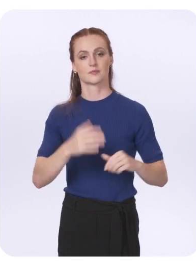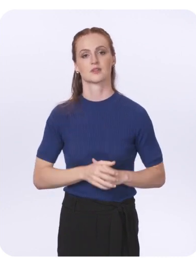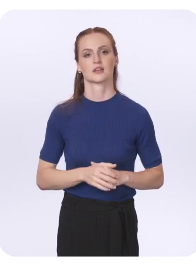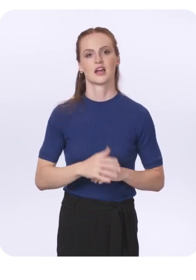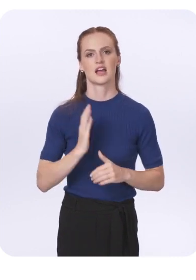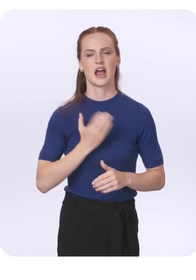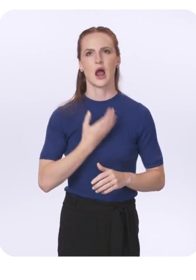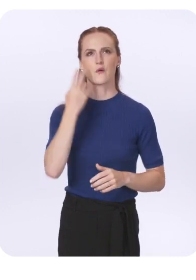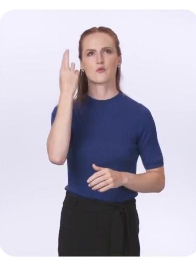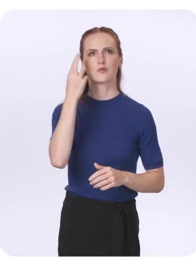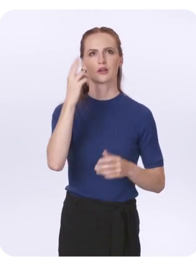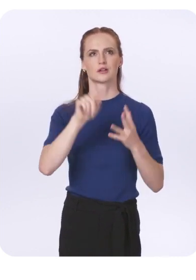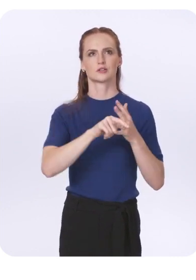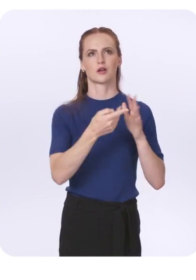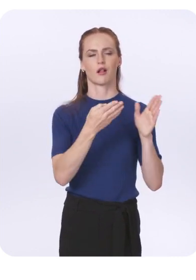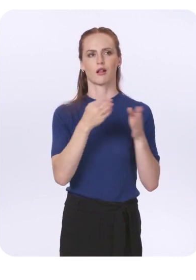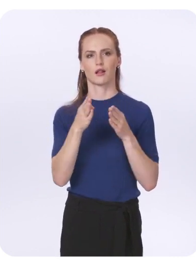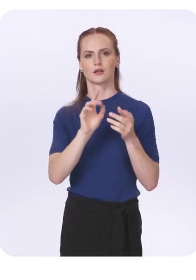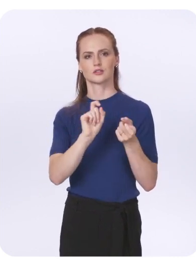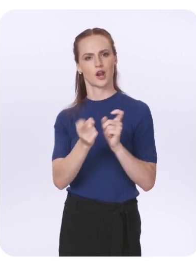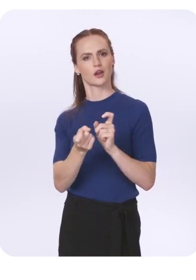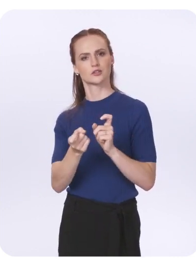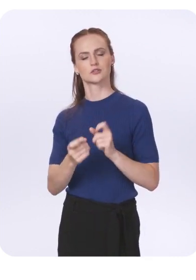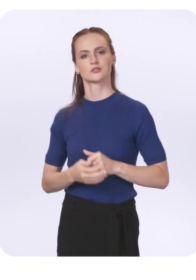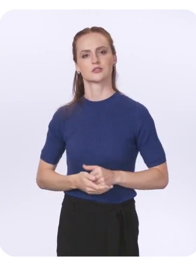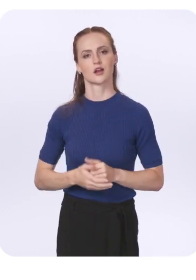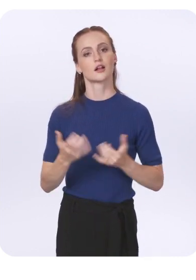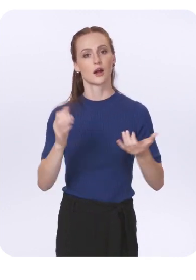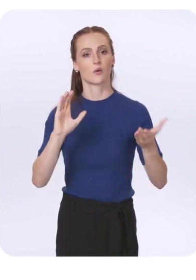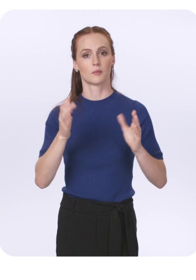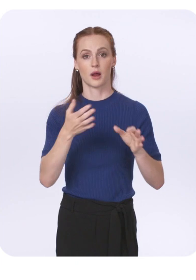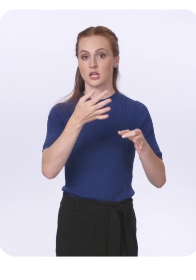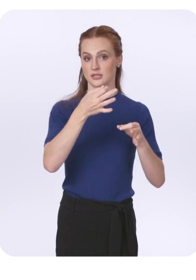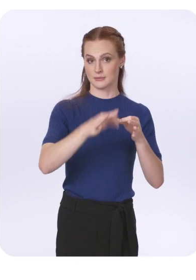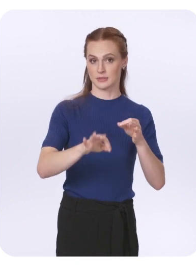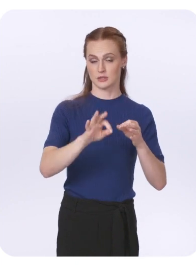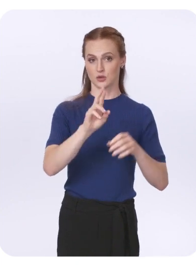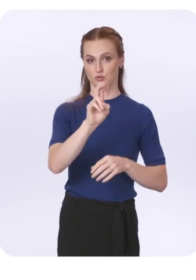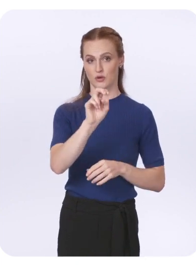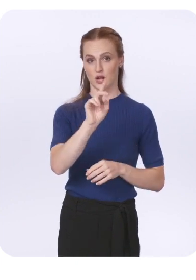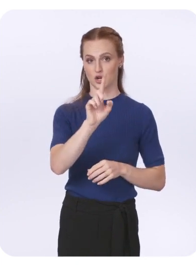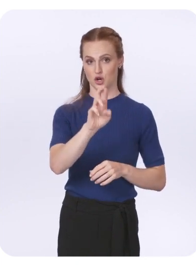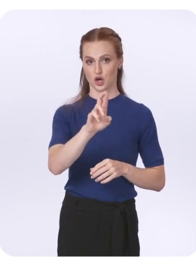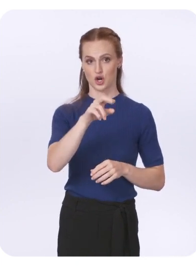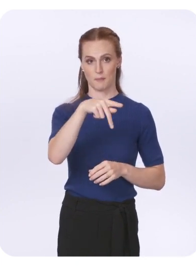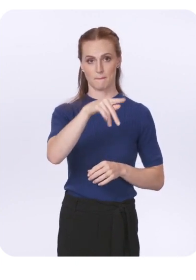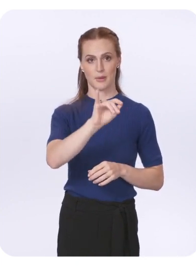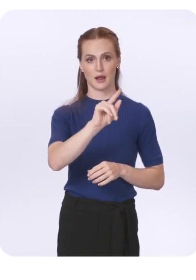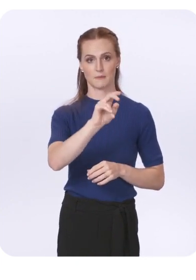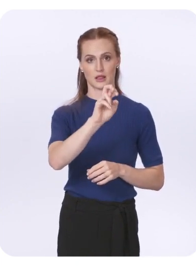a little bit of our reasoning starts to change. So let’s compare the simplistic render pipeline just cited